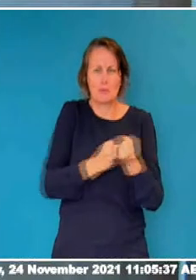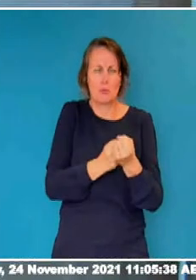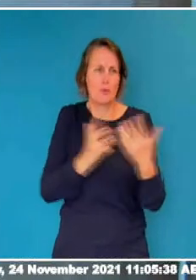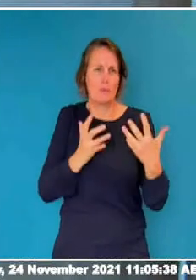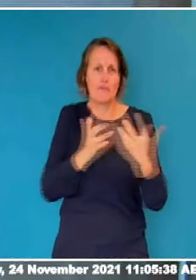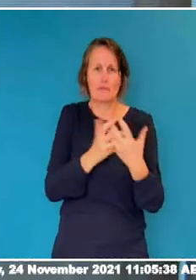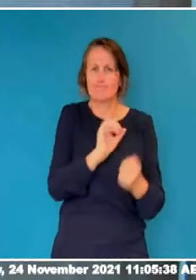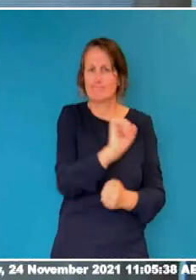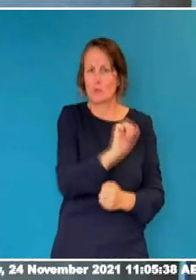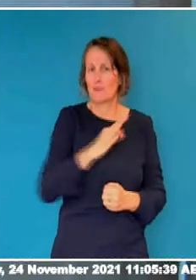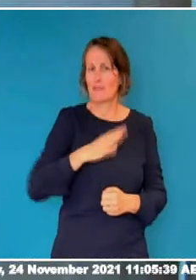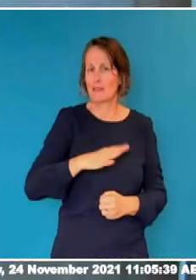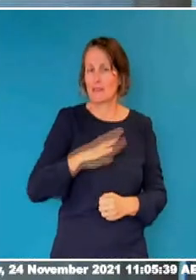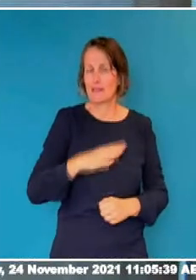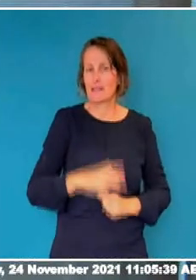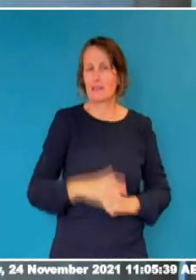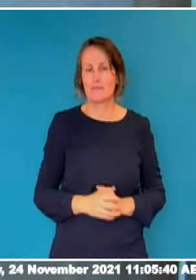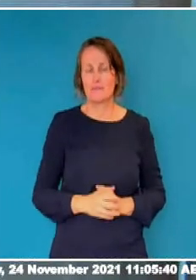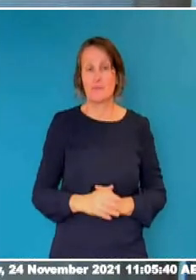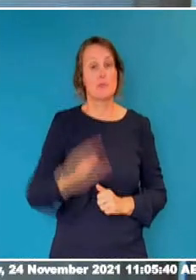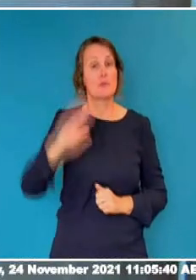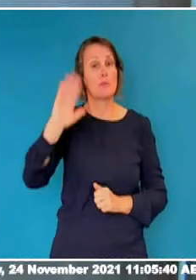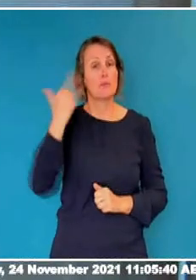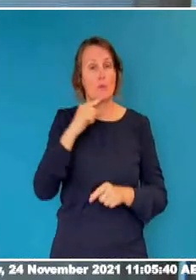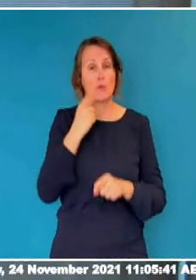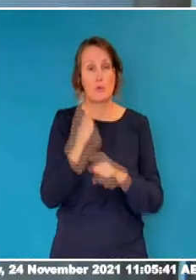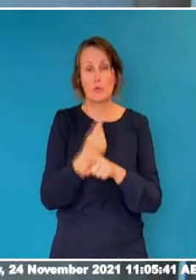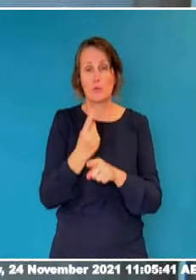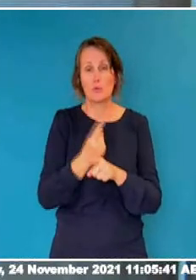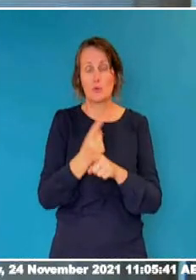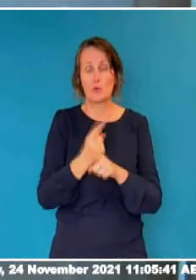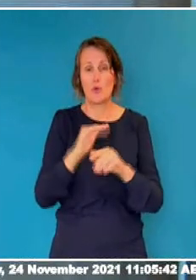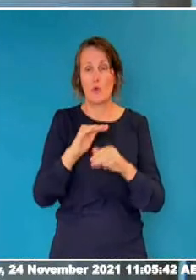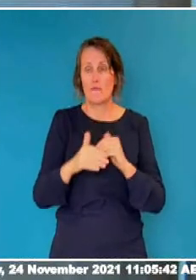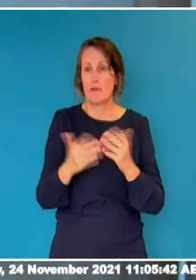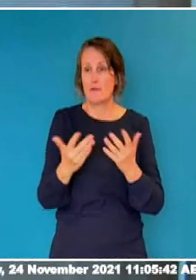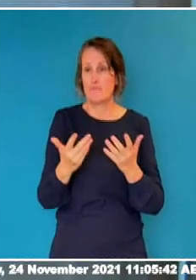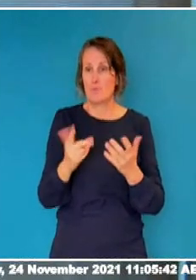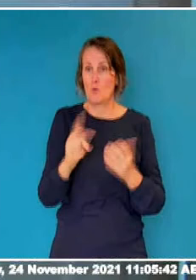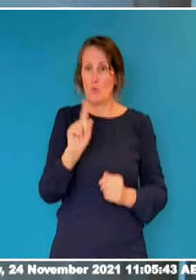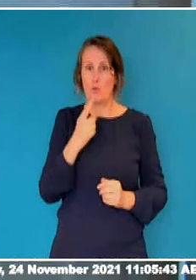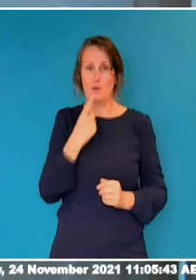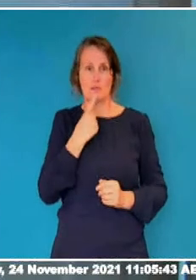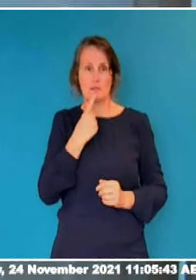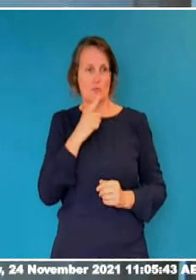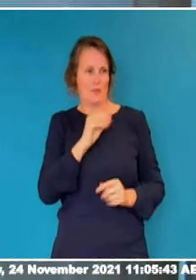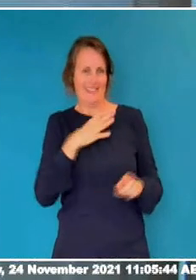So it goes back to what was raised before around what type of an adjustment can be